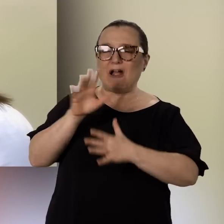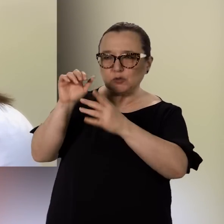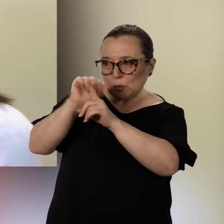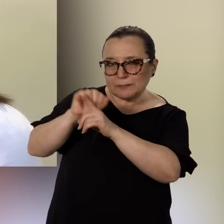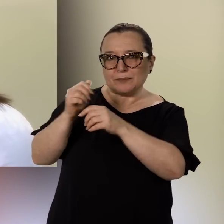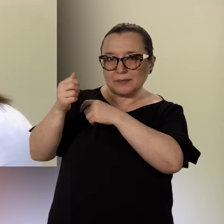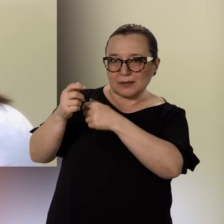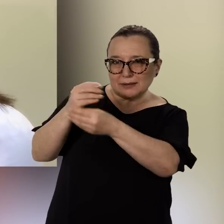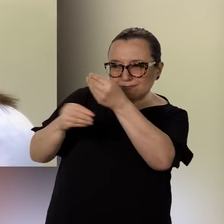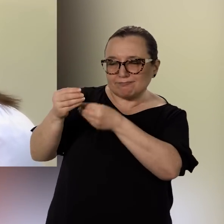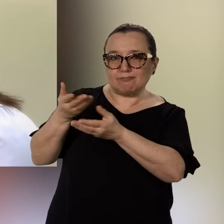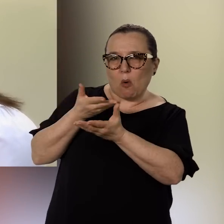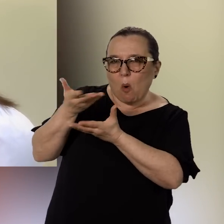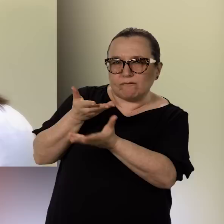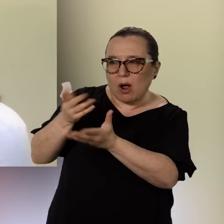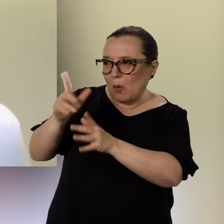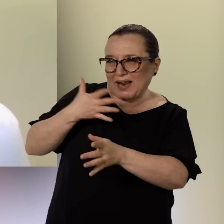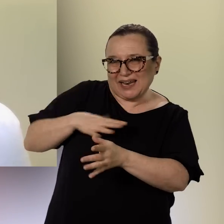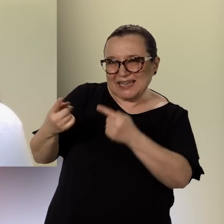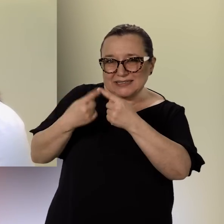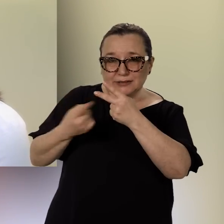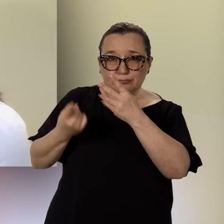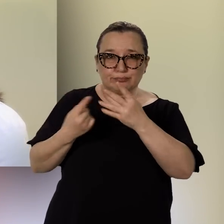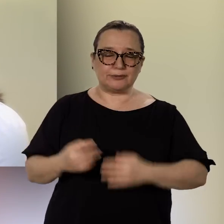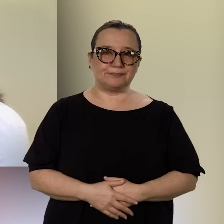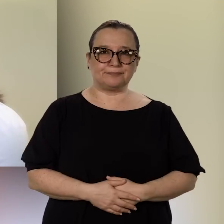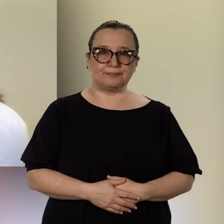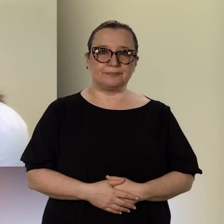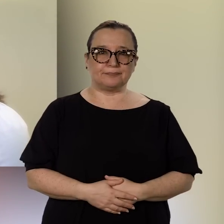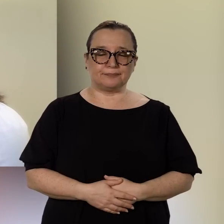And we see them for a long time because they come back